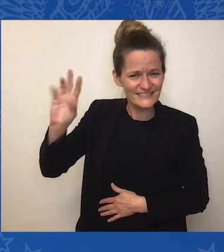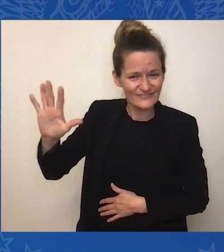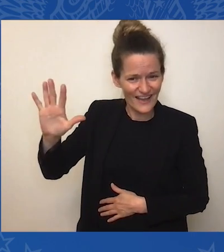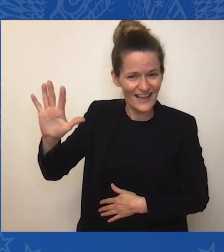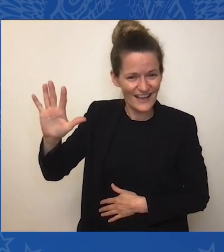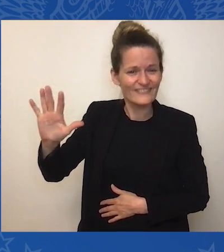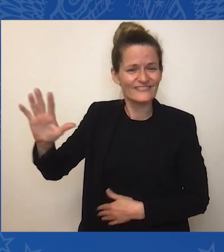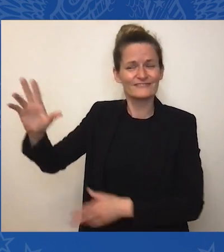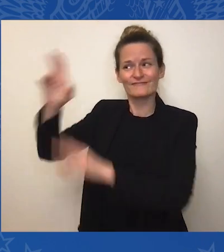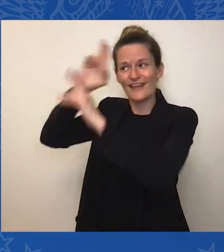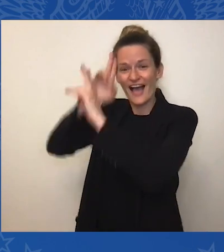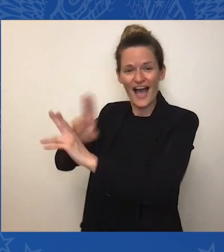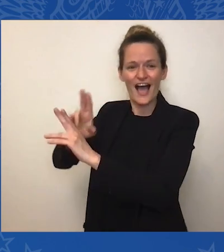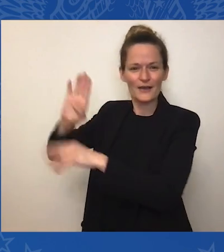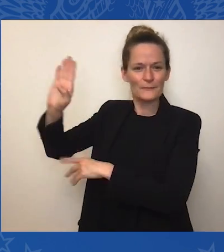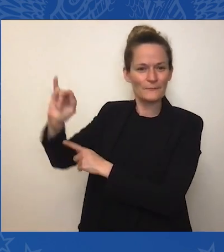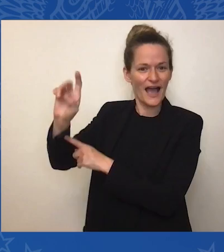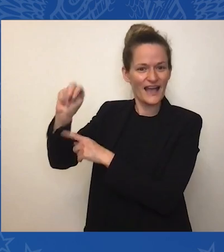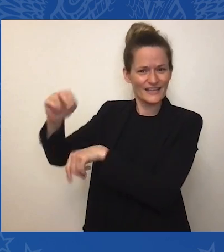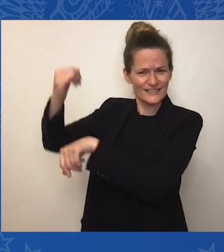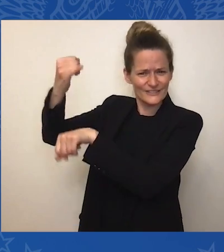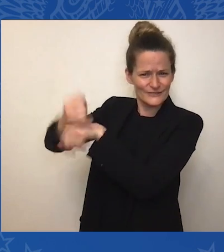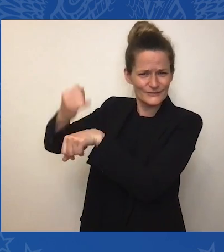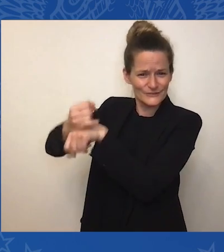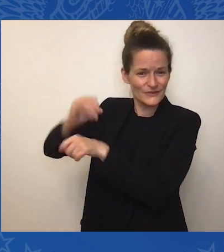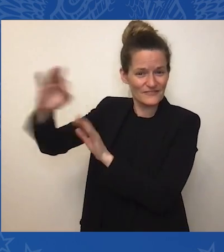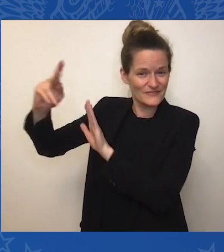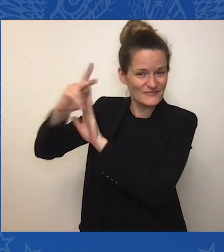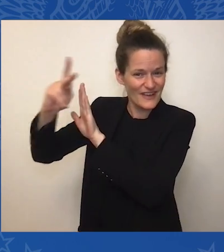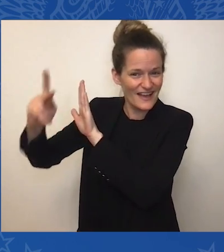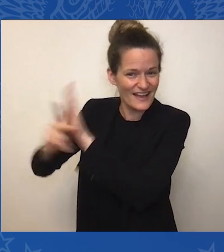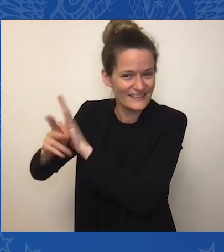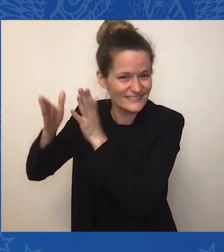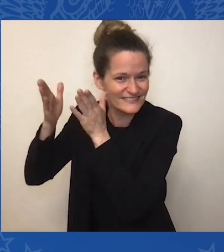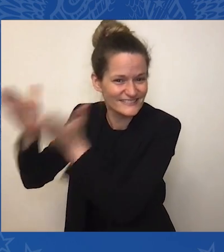and the Joseph Biden School of Public Policy and Administration.